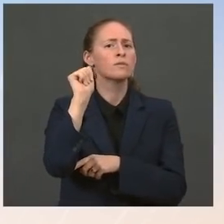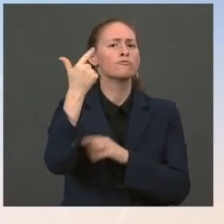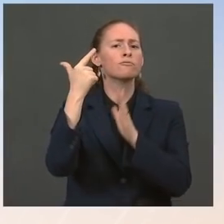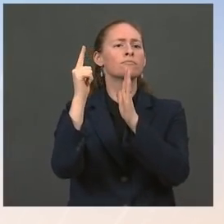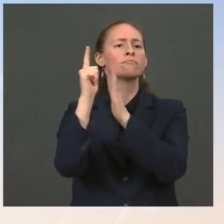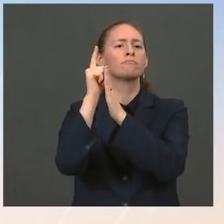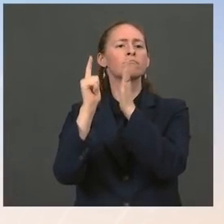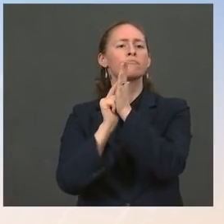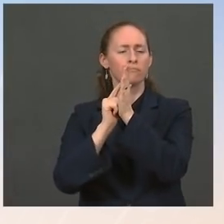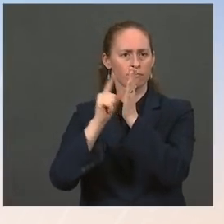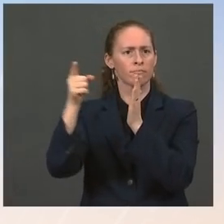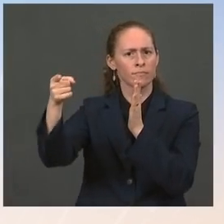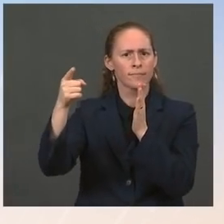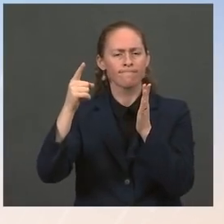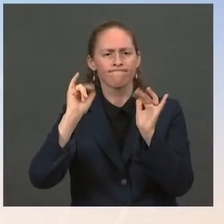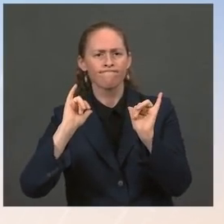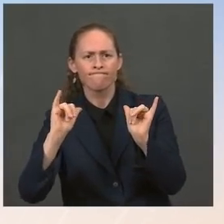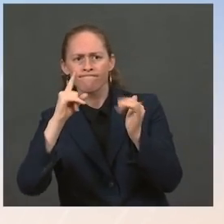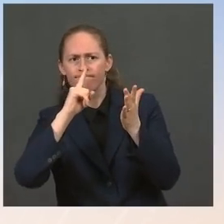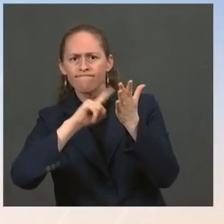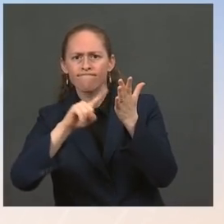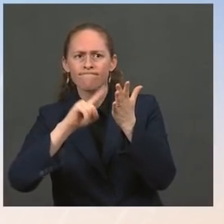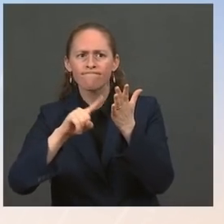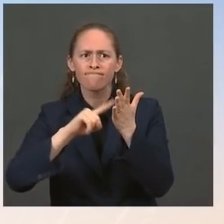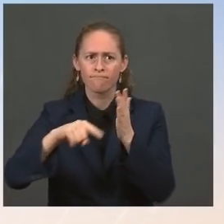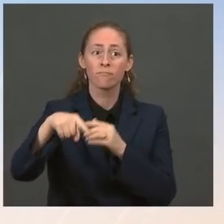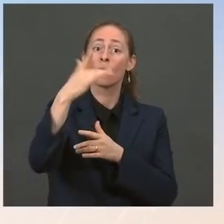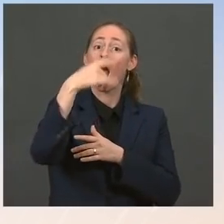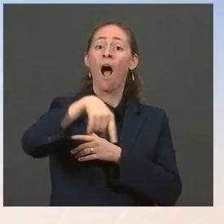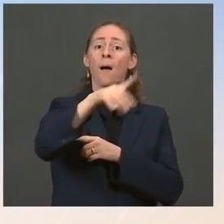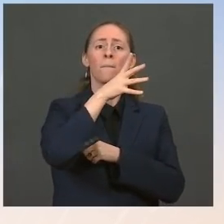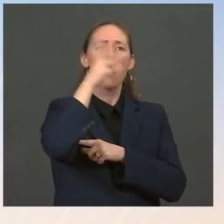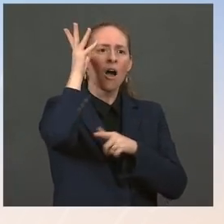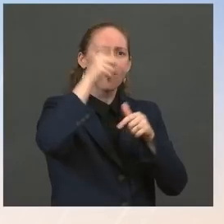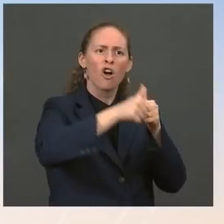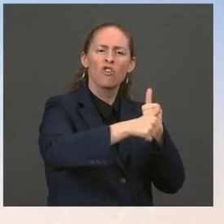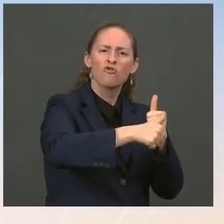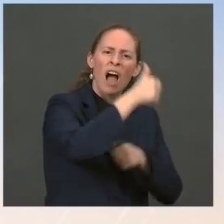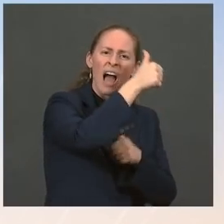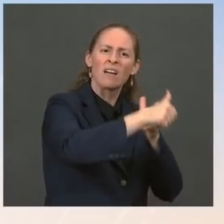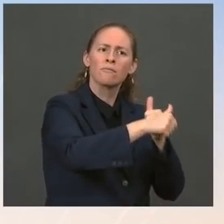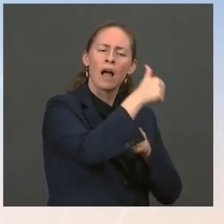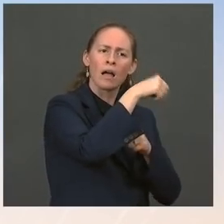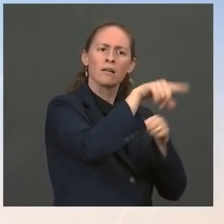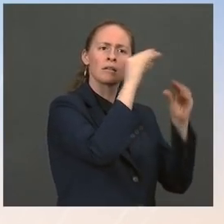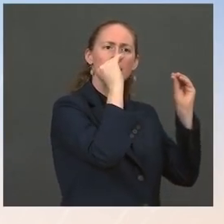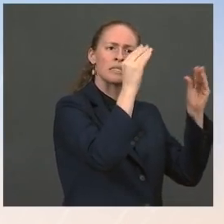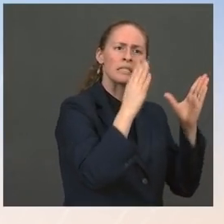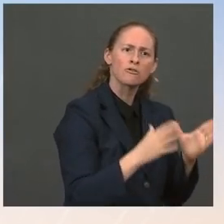they run counter to our nation's core values." That is true. These were threats against public servants,